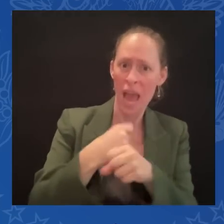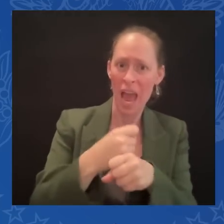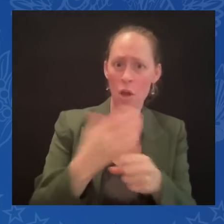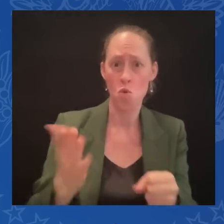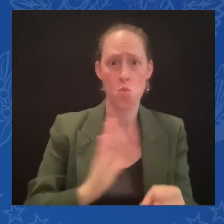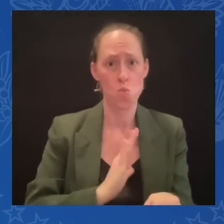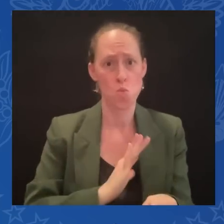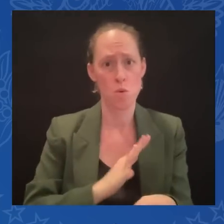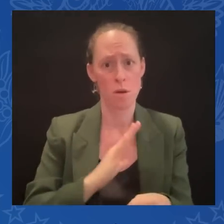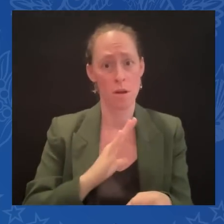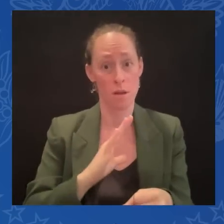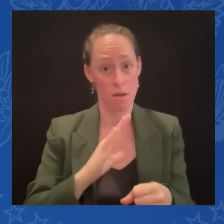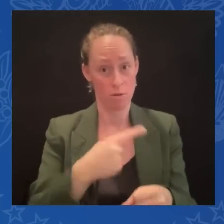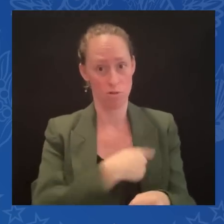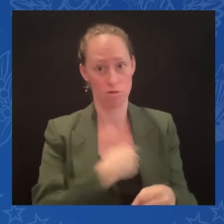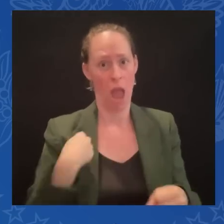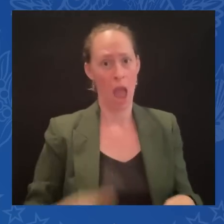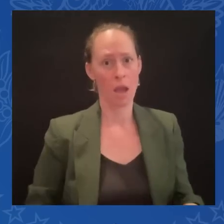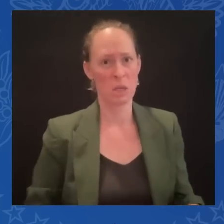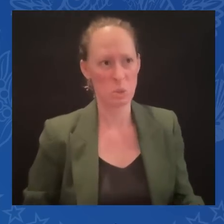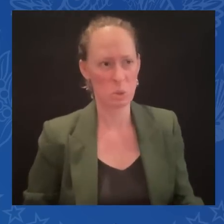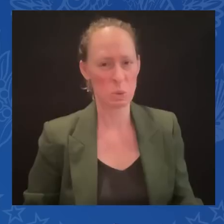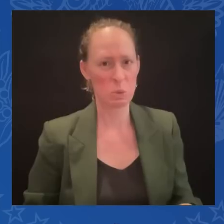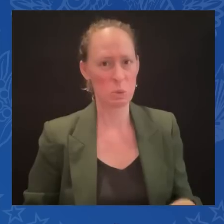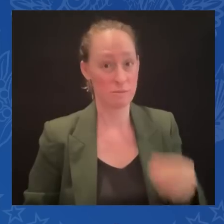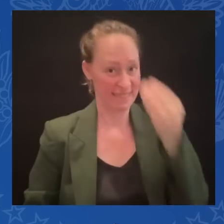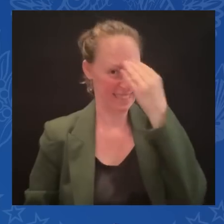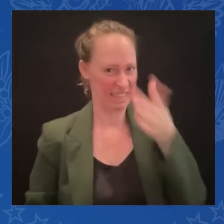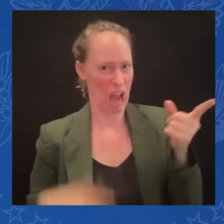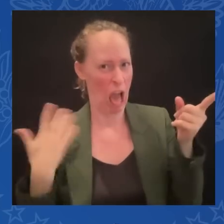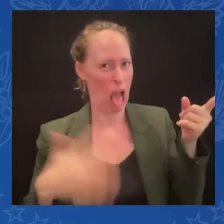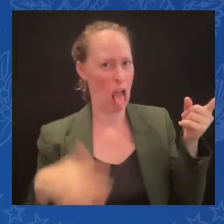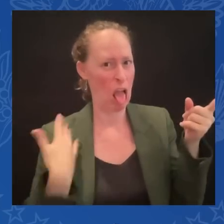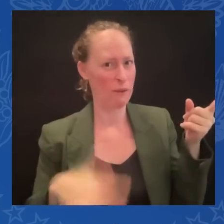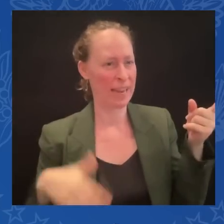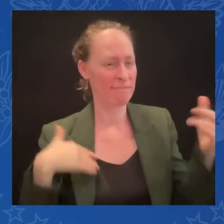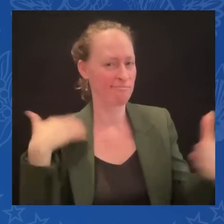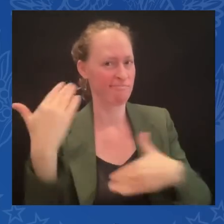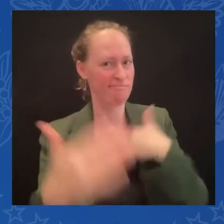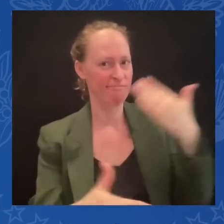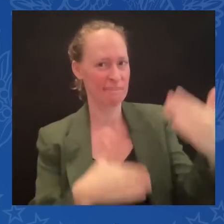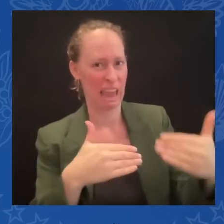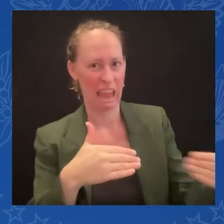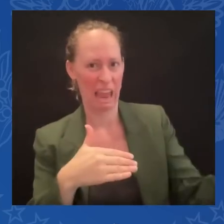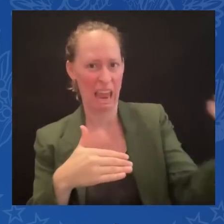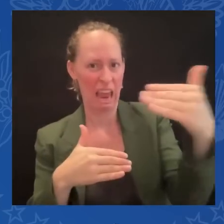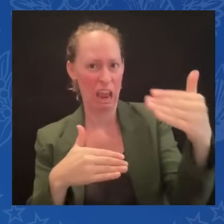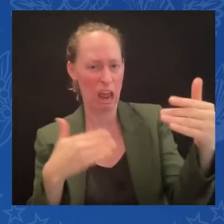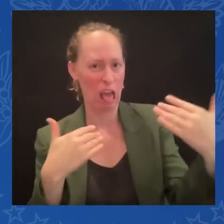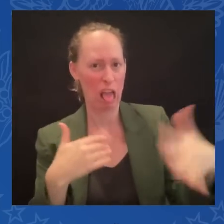meet the goal of 100 percent clean, renewable energy electricity by 2035.